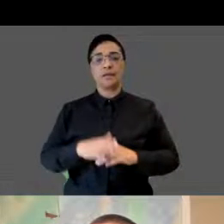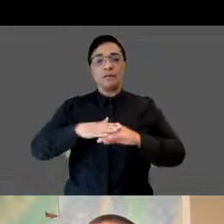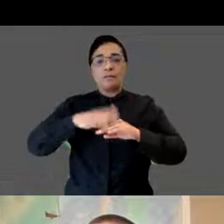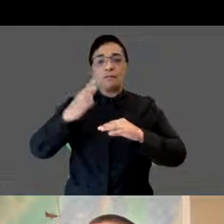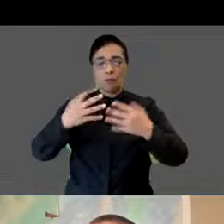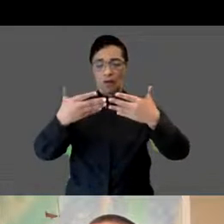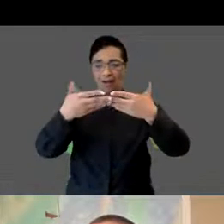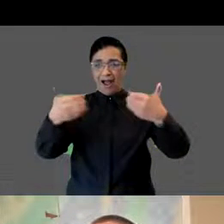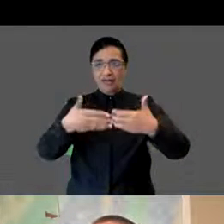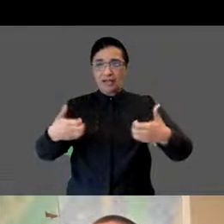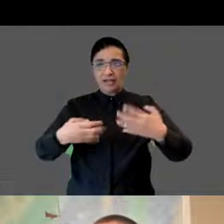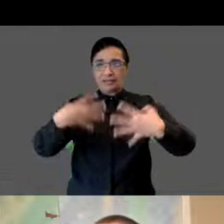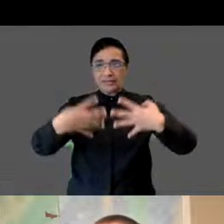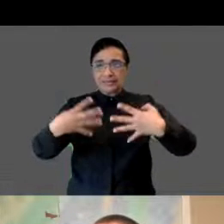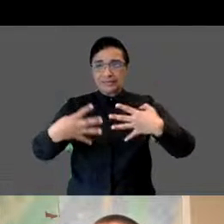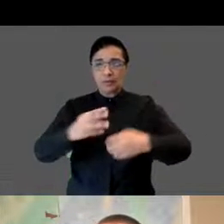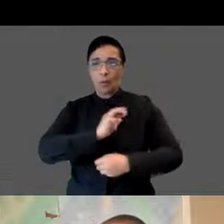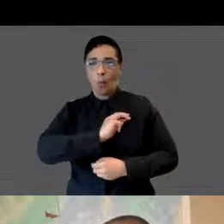times with the Washington groups.